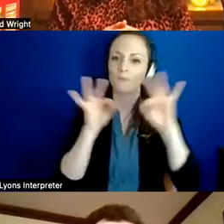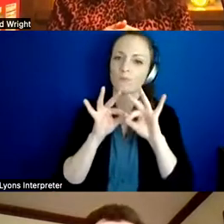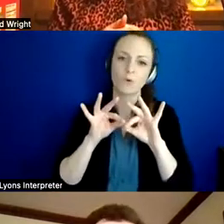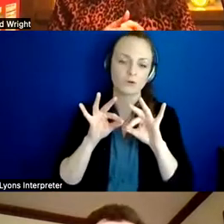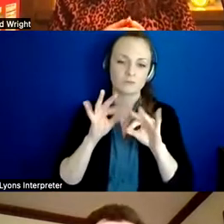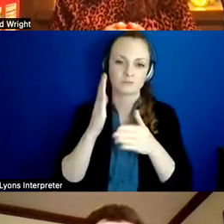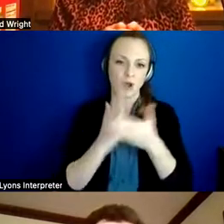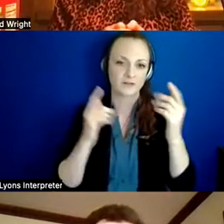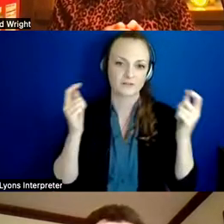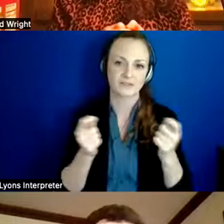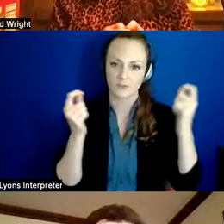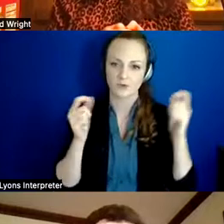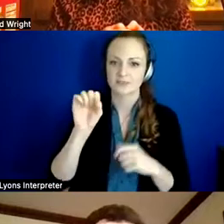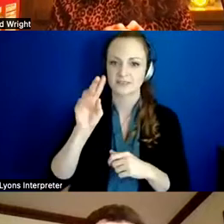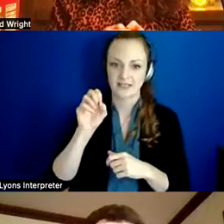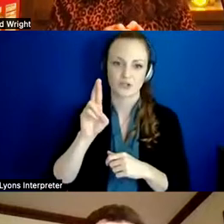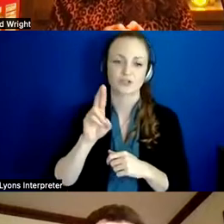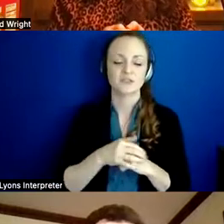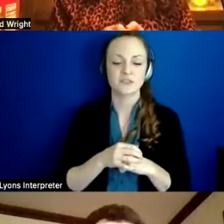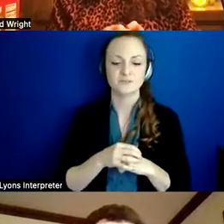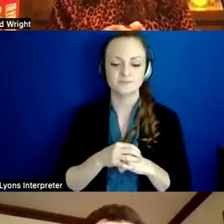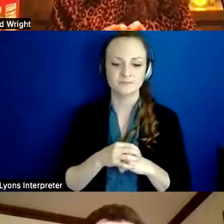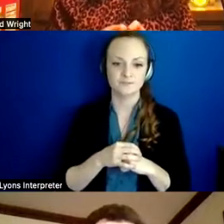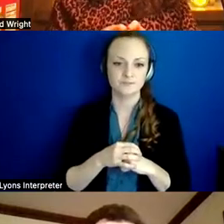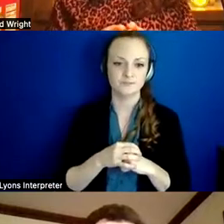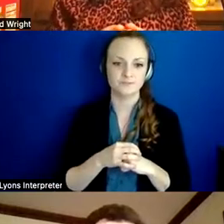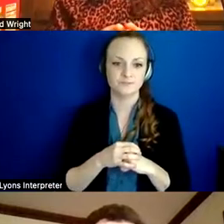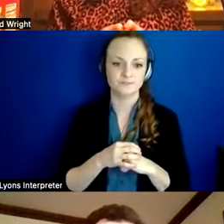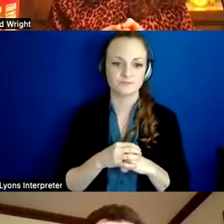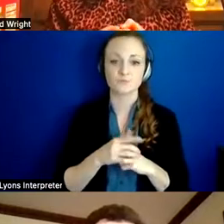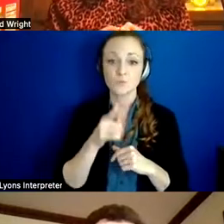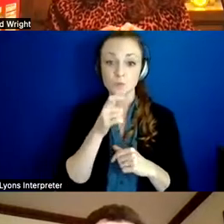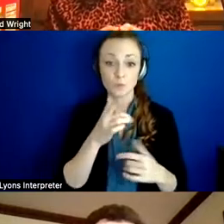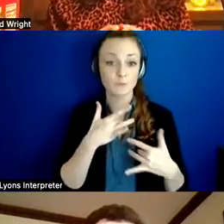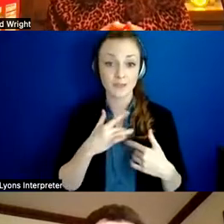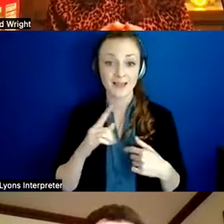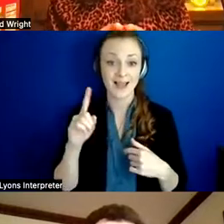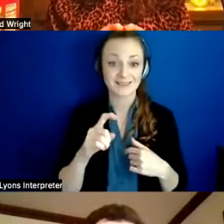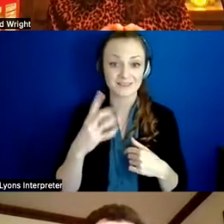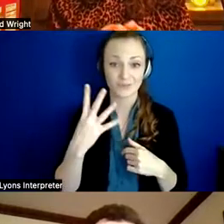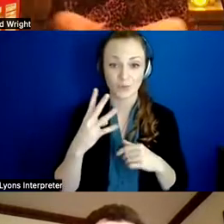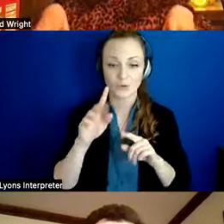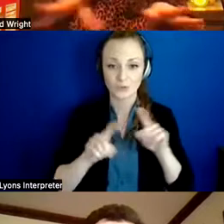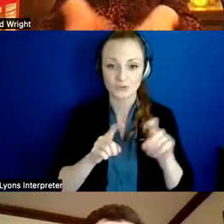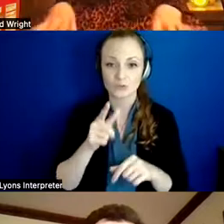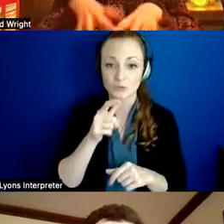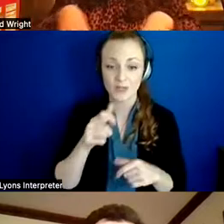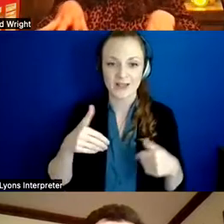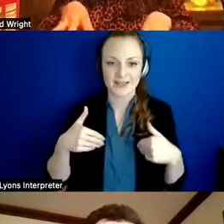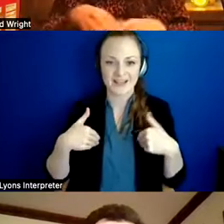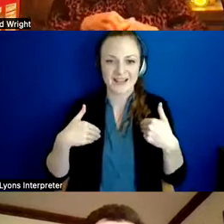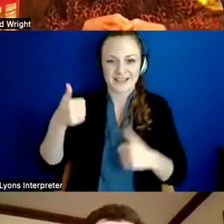19:39:01 They are usually asked by the youngest member of the of the the family.